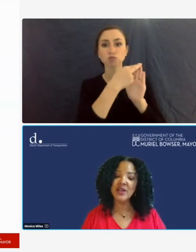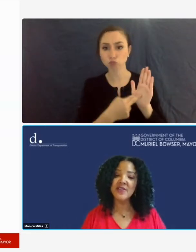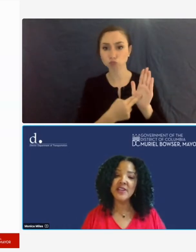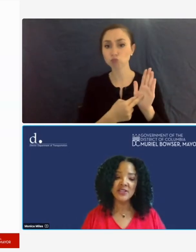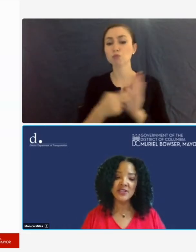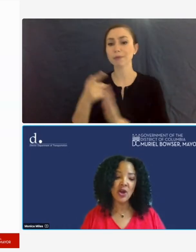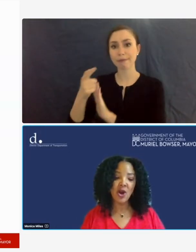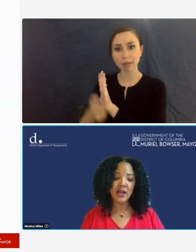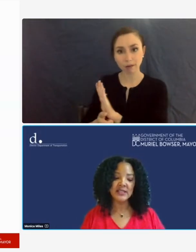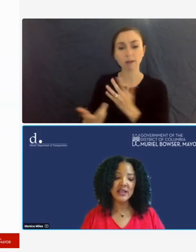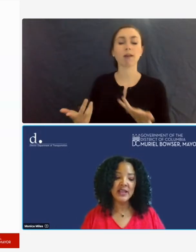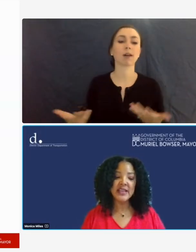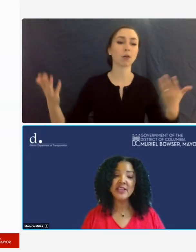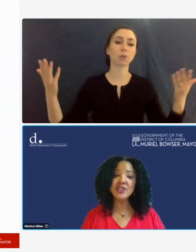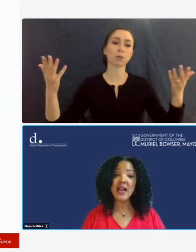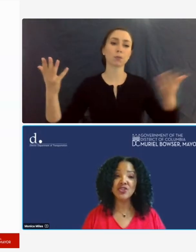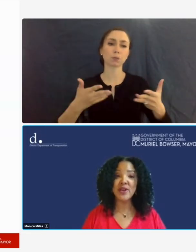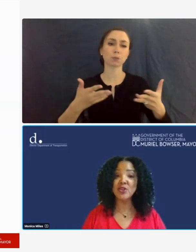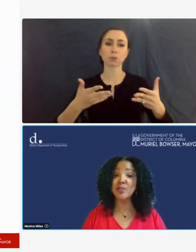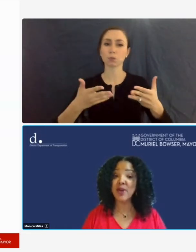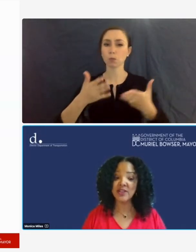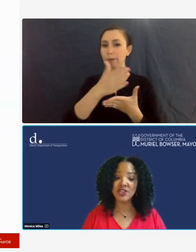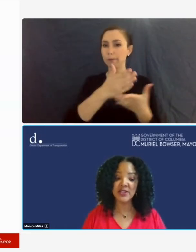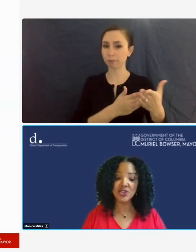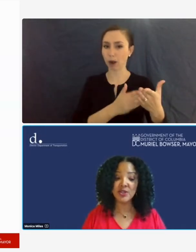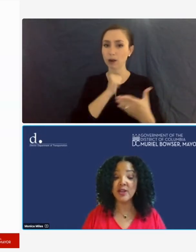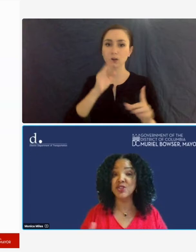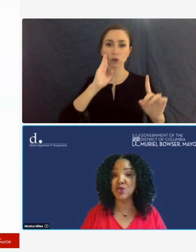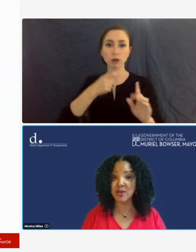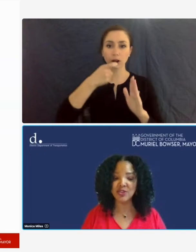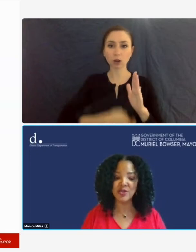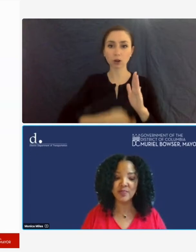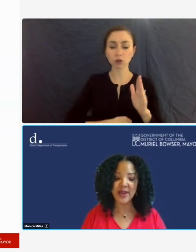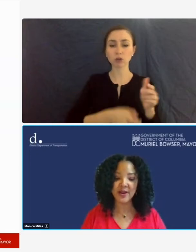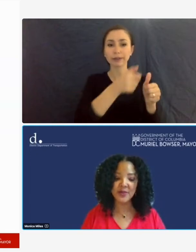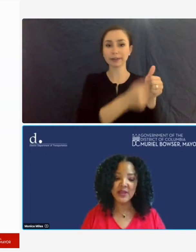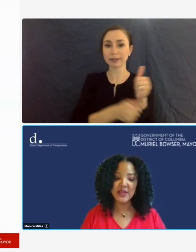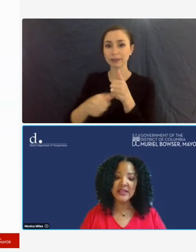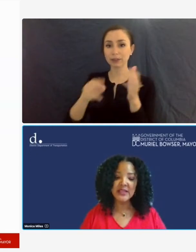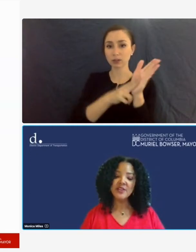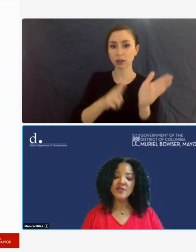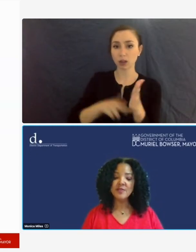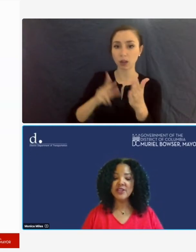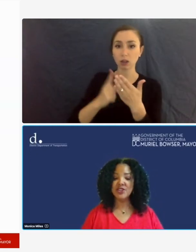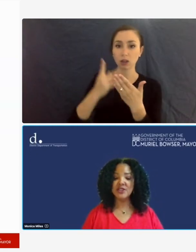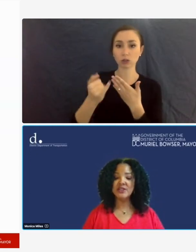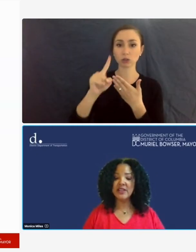of indirect costs each contract or project should absorb or should bear so the information